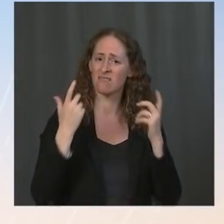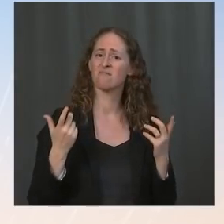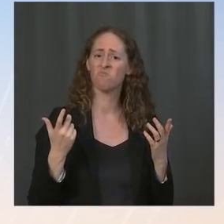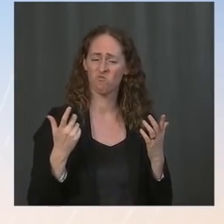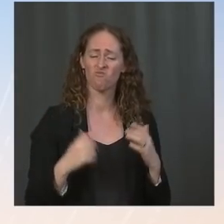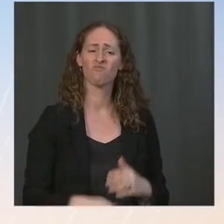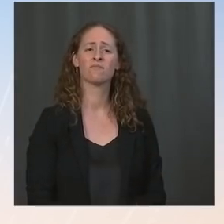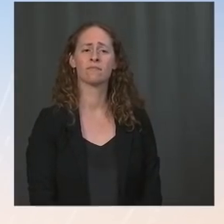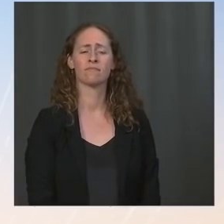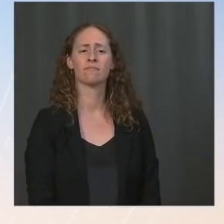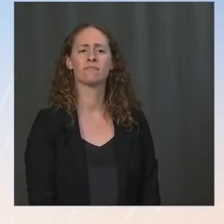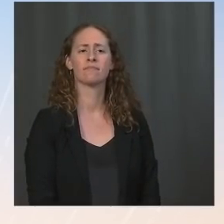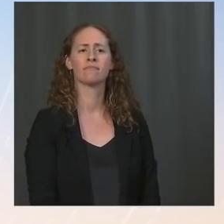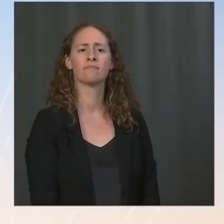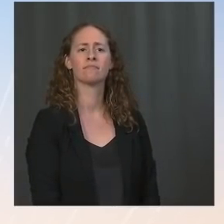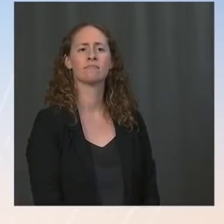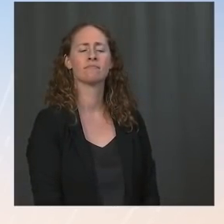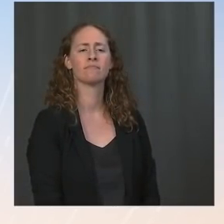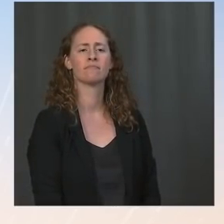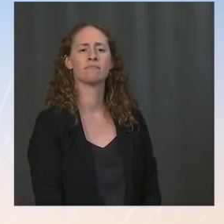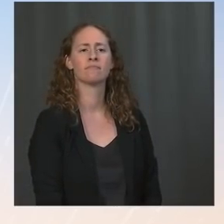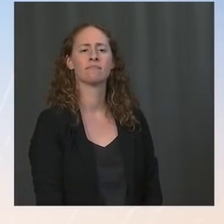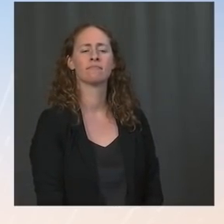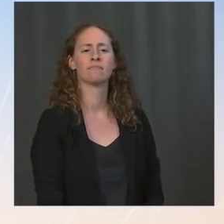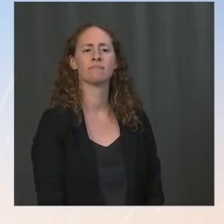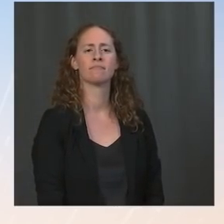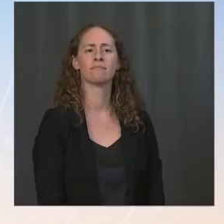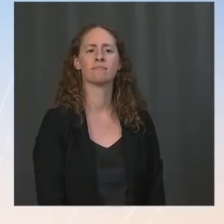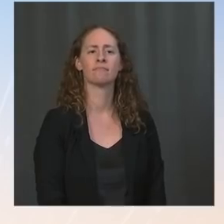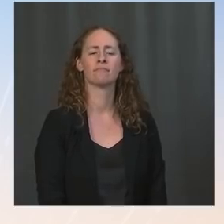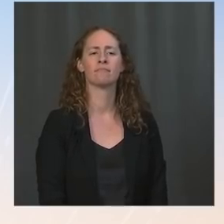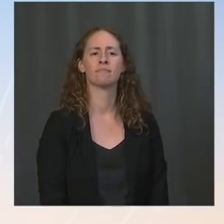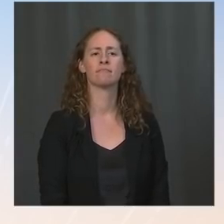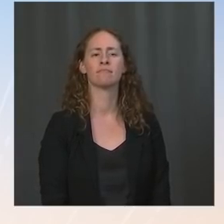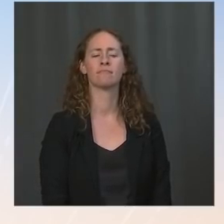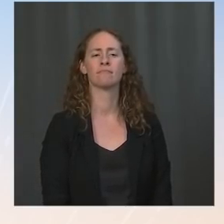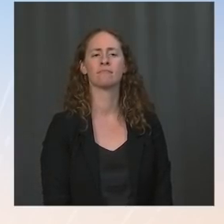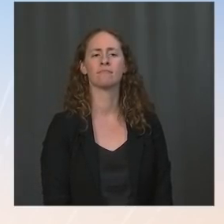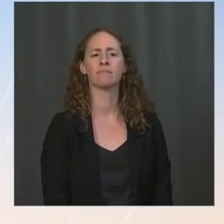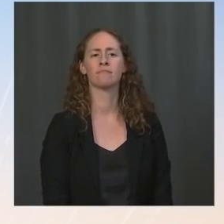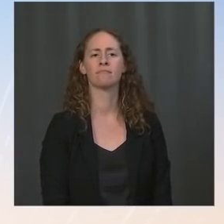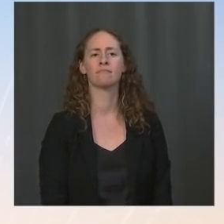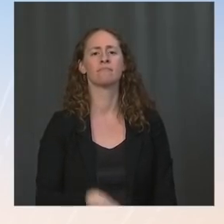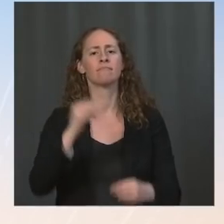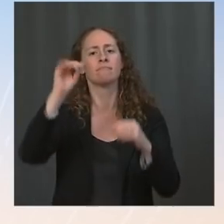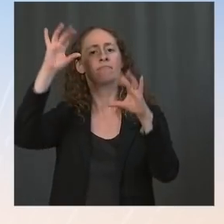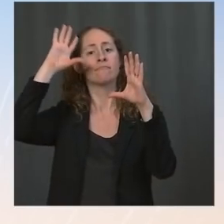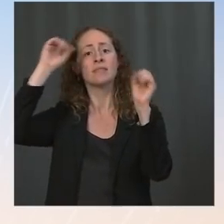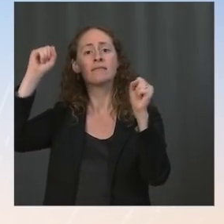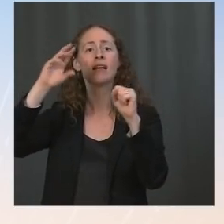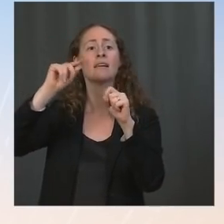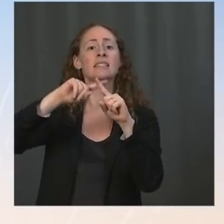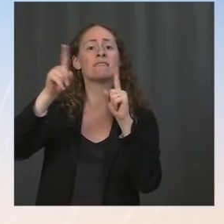and several other high-level members of the administration made a strong case over the course of last couple of months for individuals to get vaccinated.